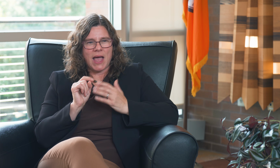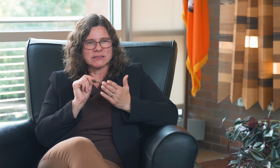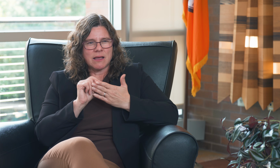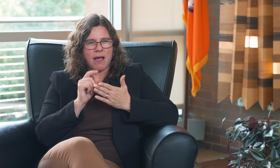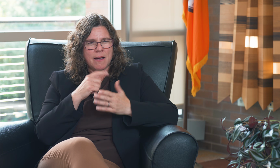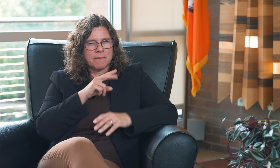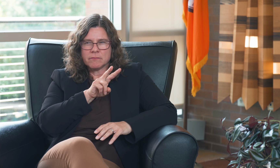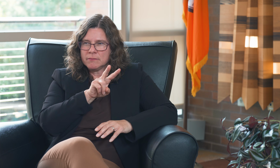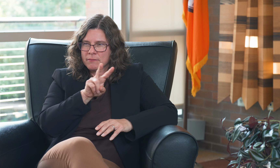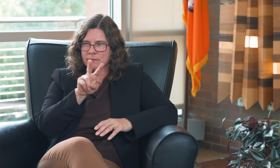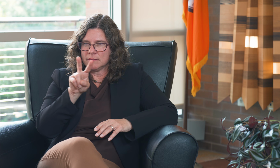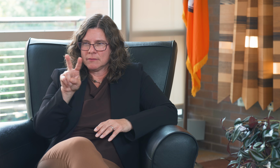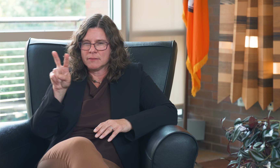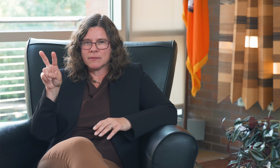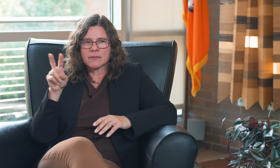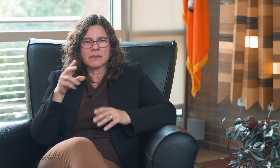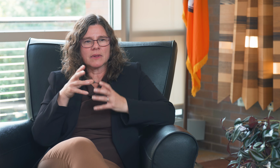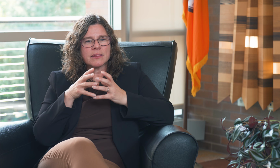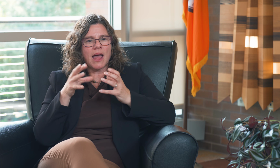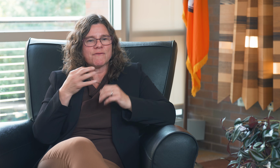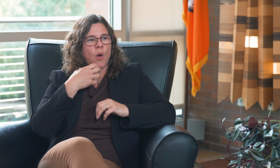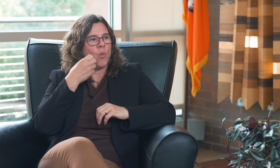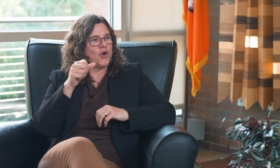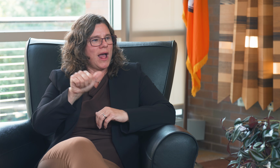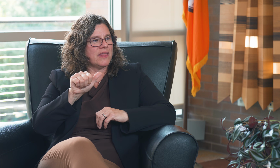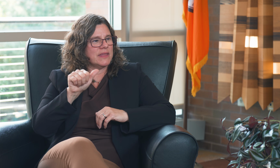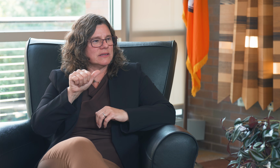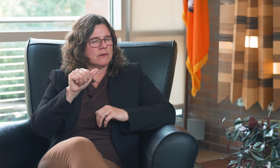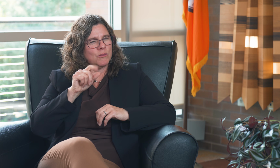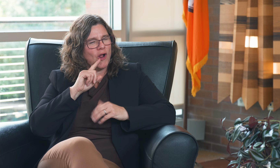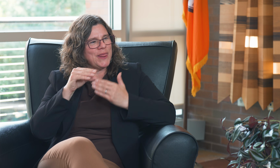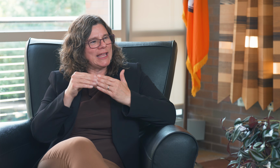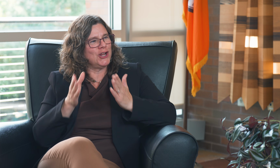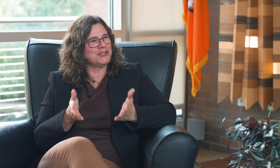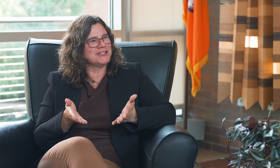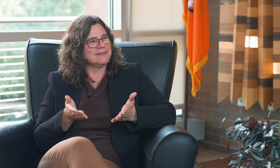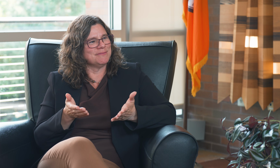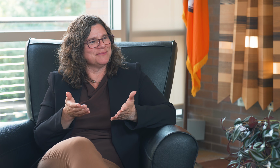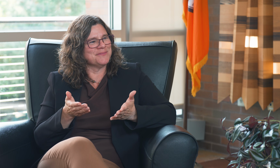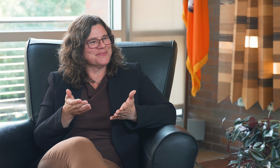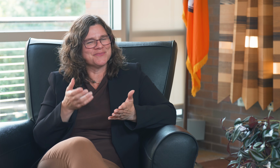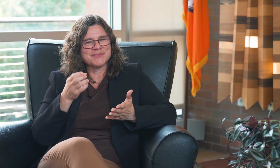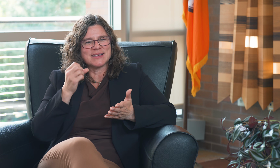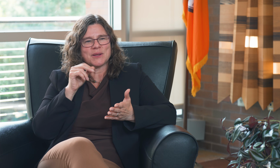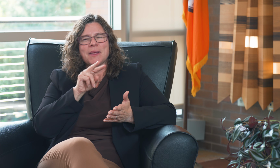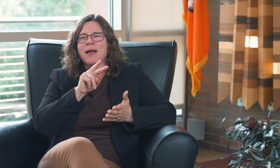But I remember at that time I was looking around me and I saw a lot of older athletes who were leaders,